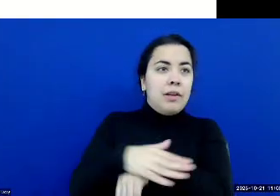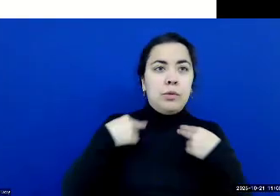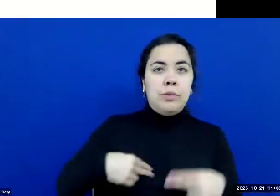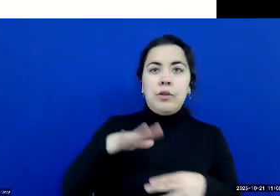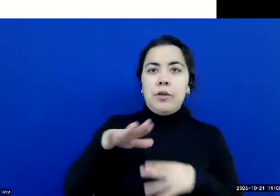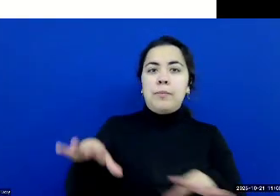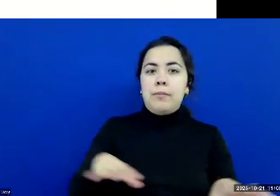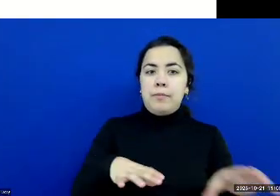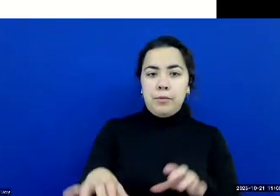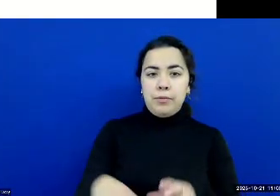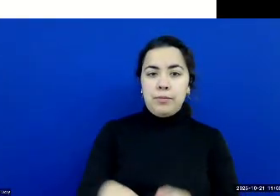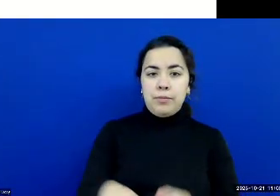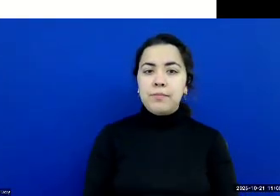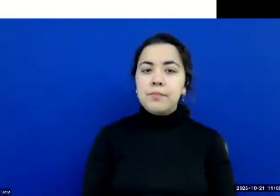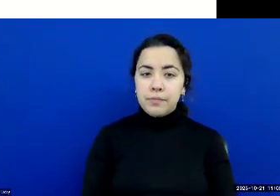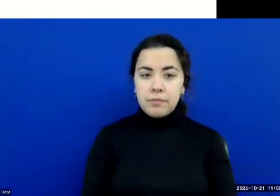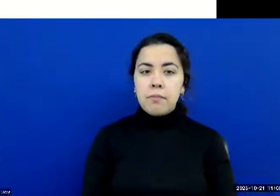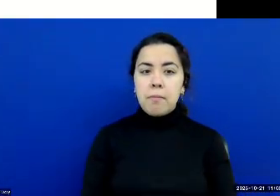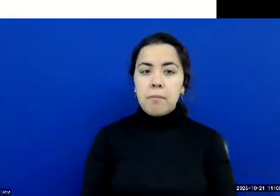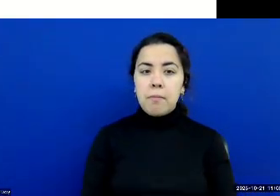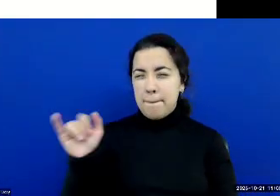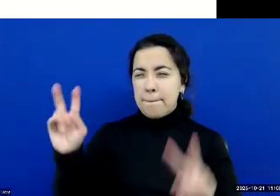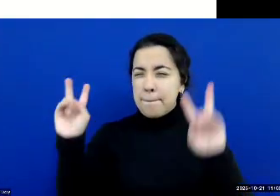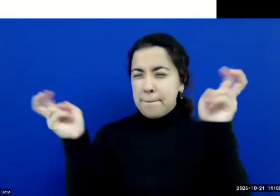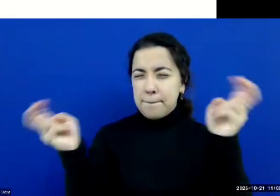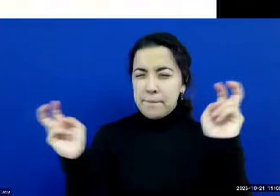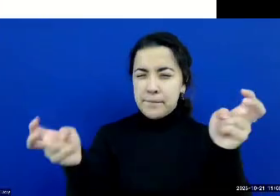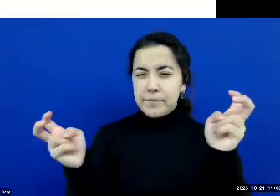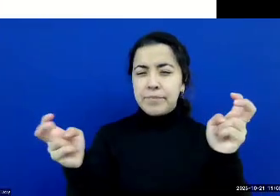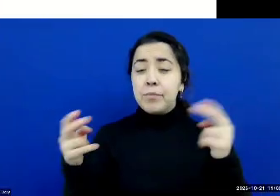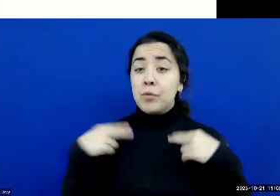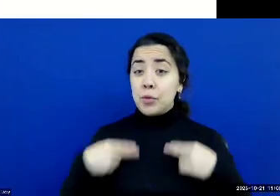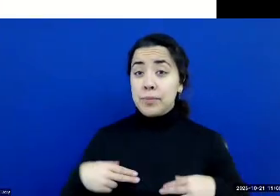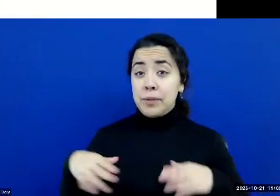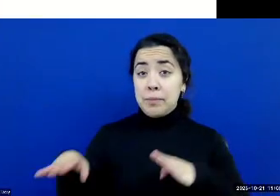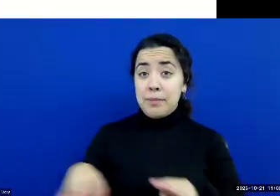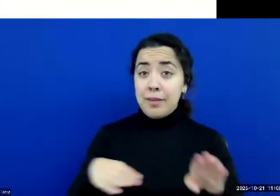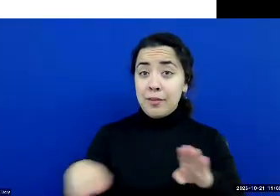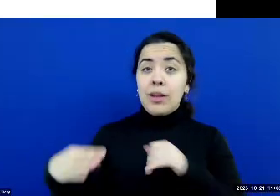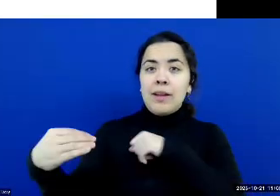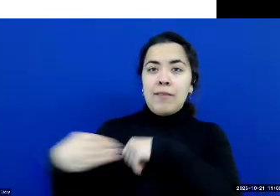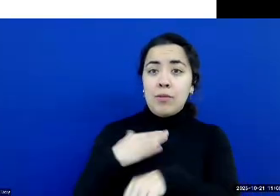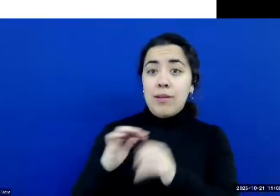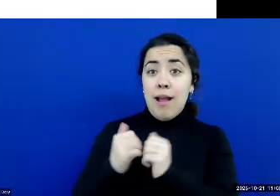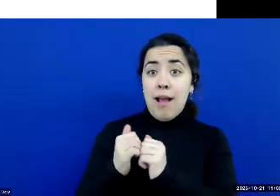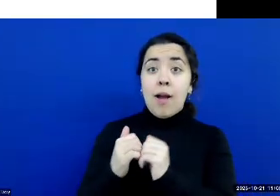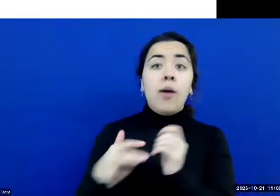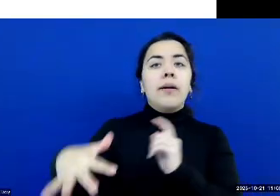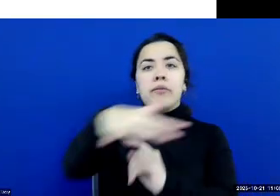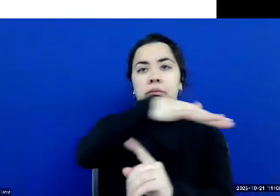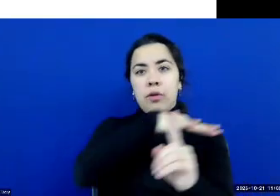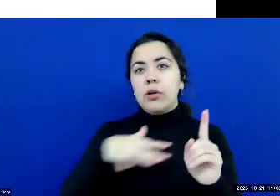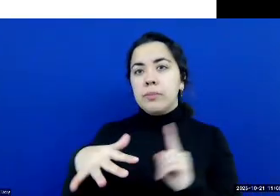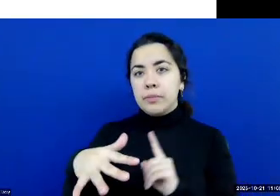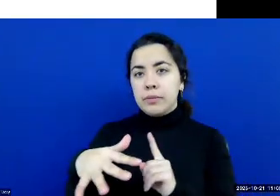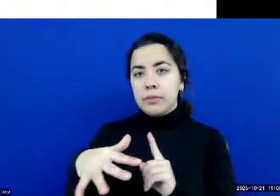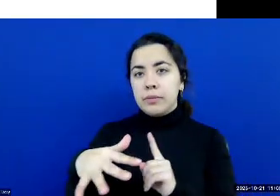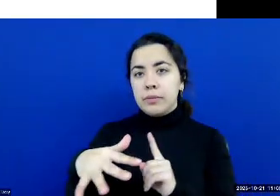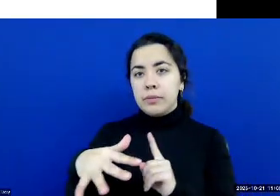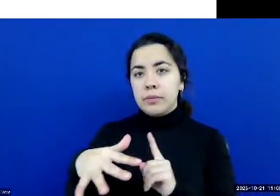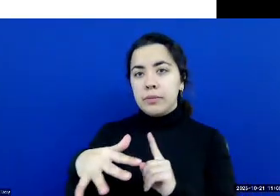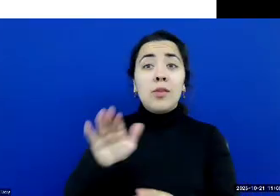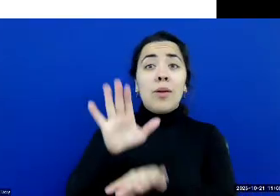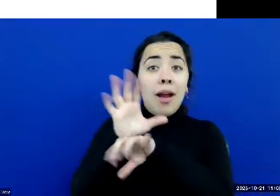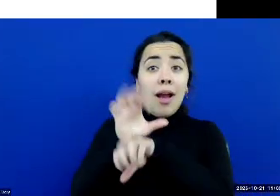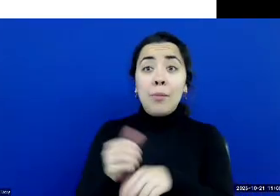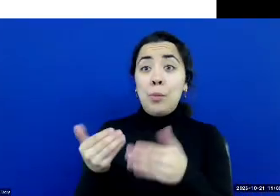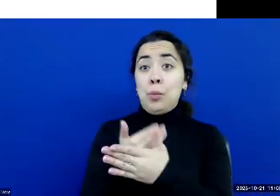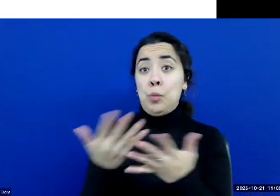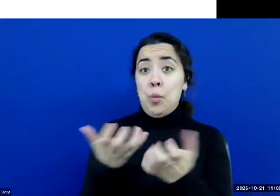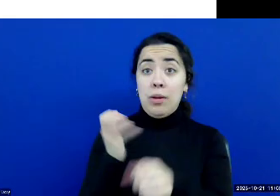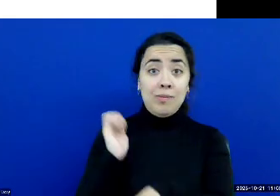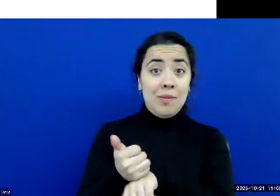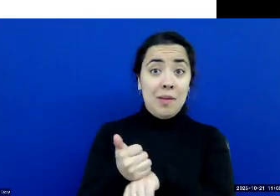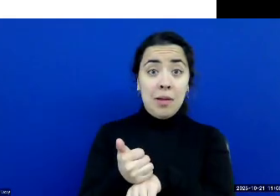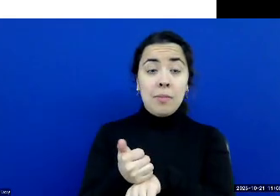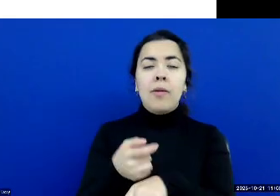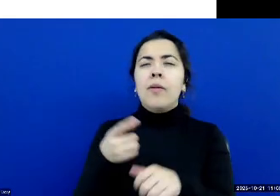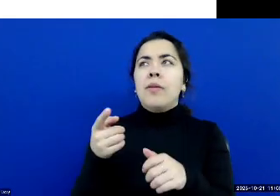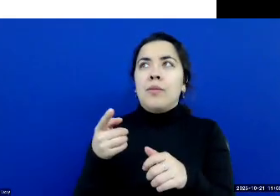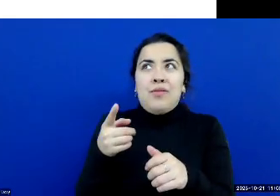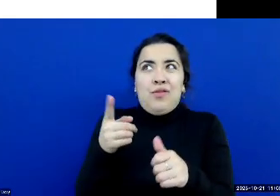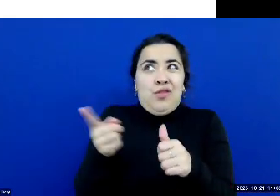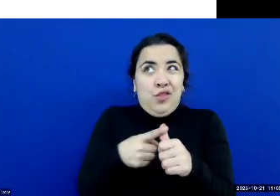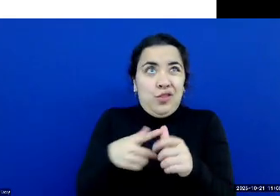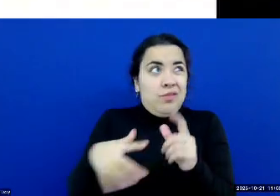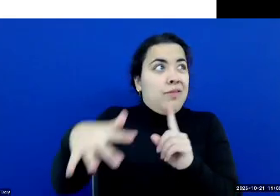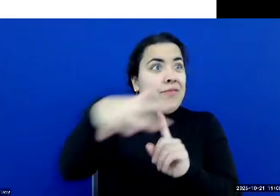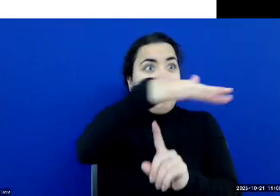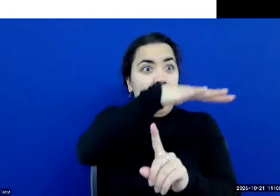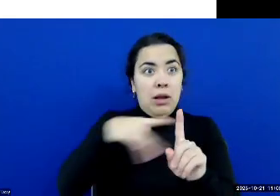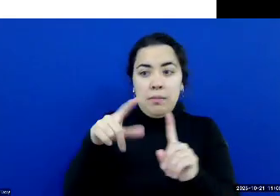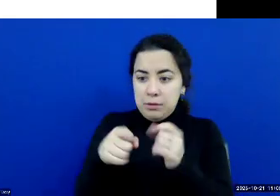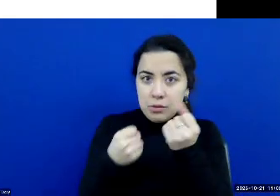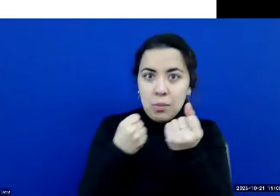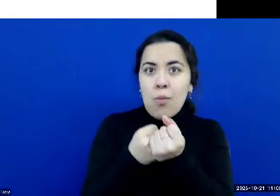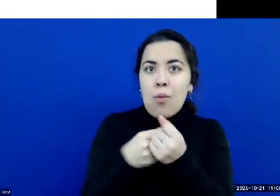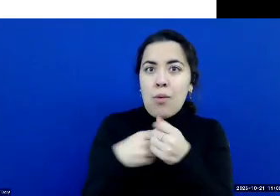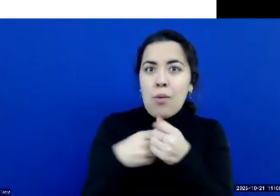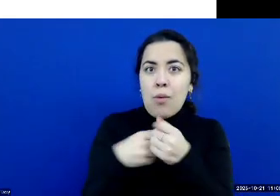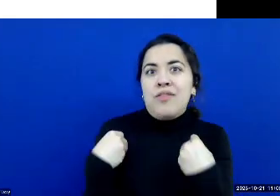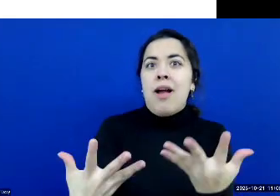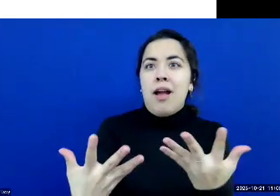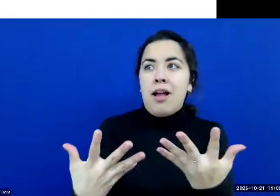Kathleen DeForest: Think about that for just a minute. Environment is the invisible hand that shapes human behavior. If we want to implement any new habit in our lives, we have to create a supportive environment that will allow us to do that.